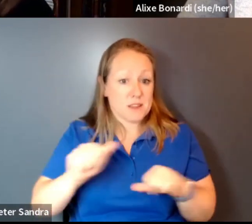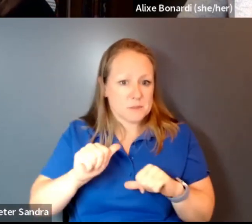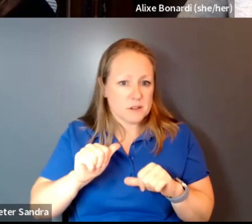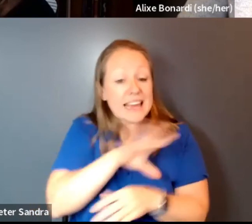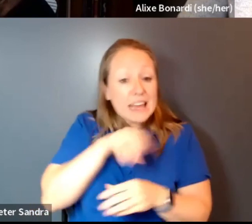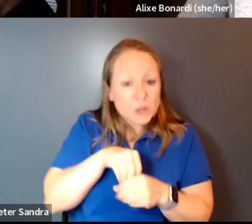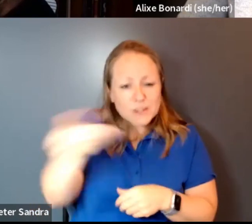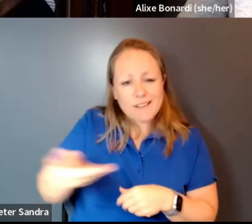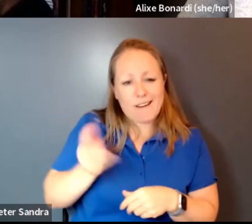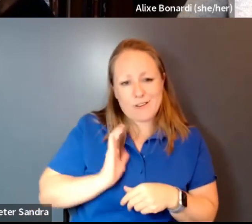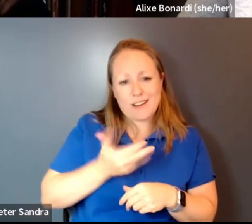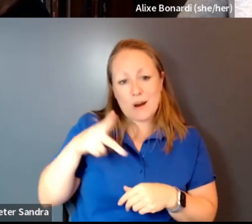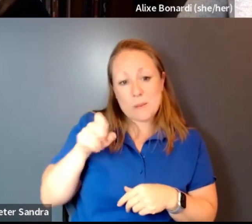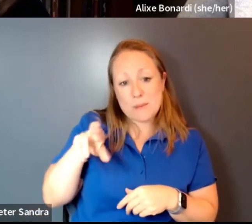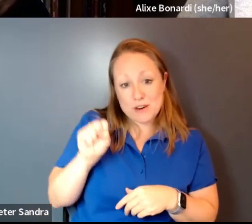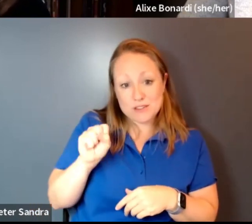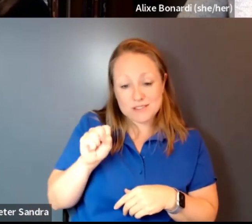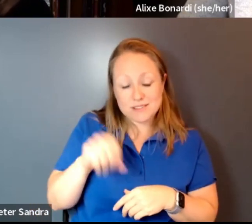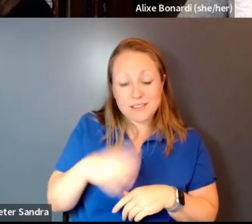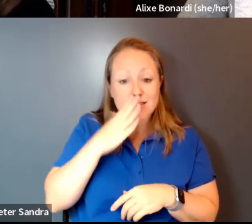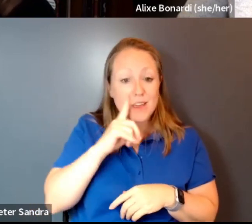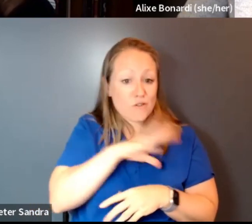conversation and hope to have many more conversations about this in the future.